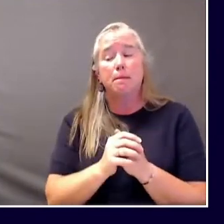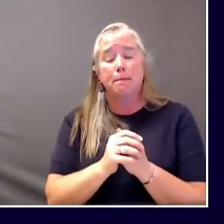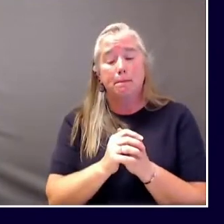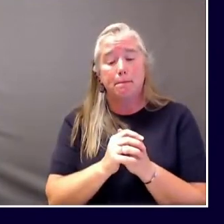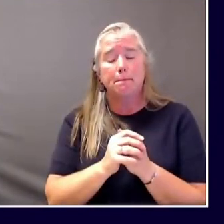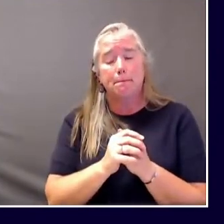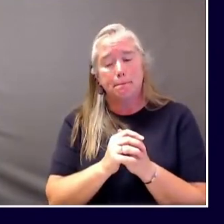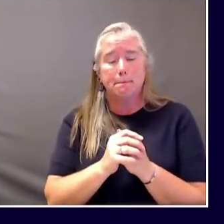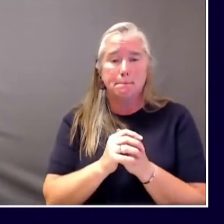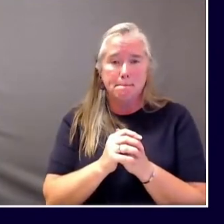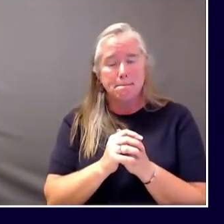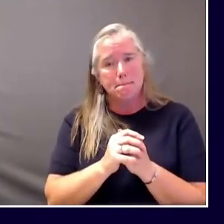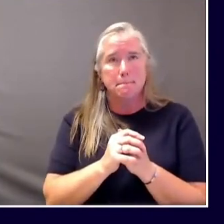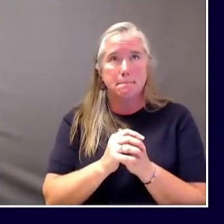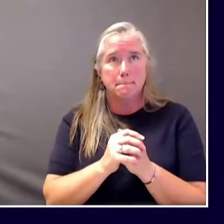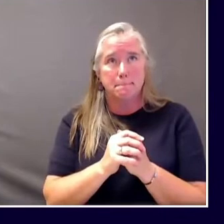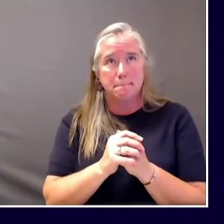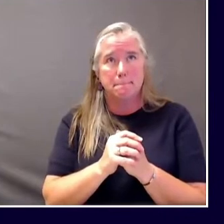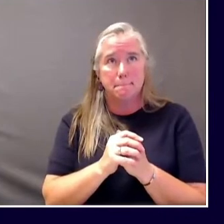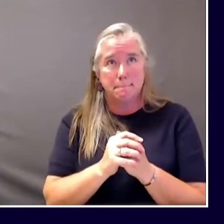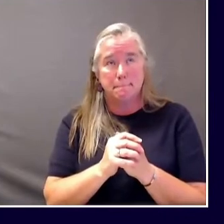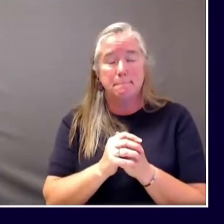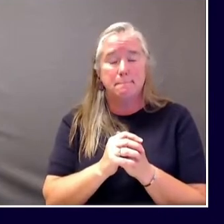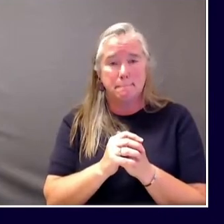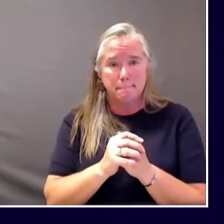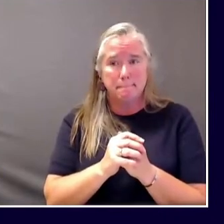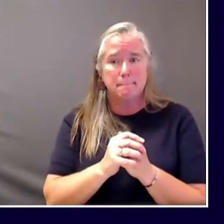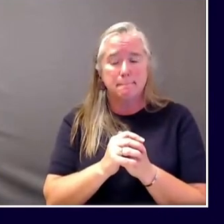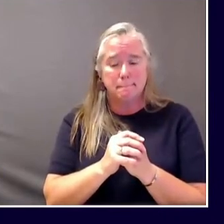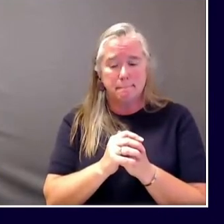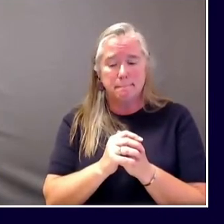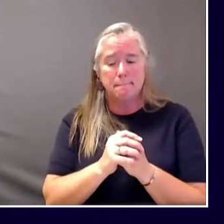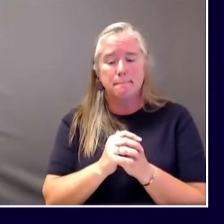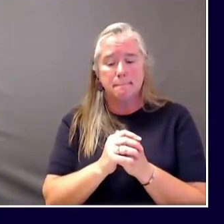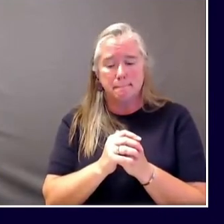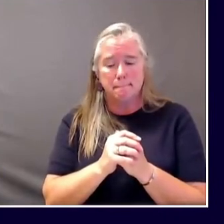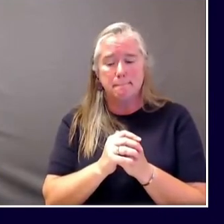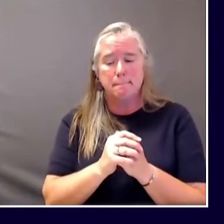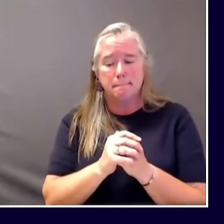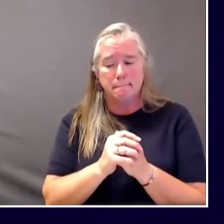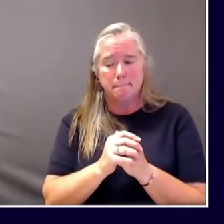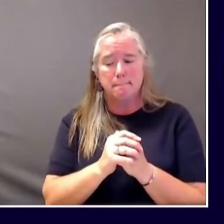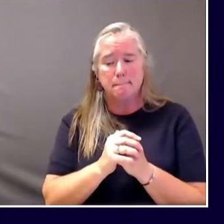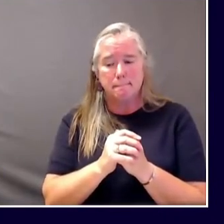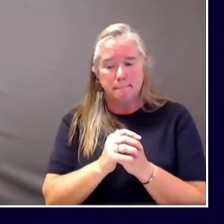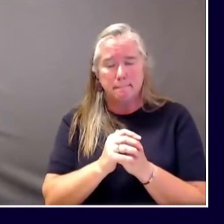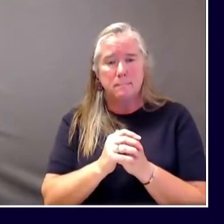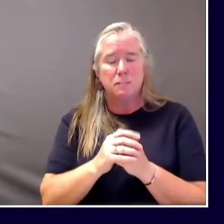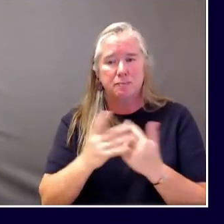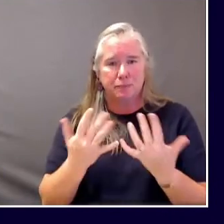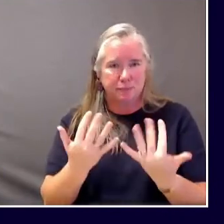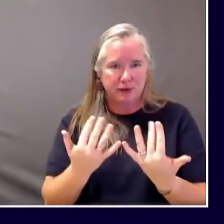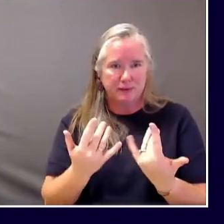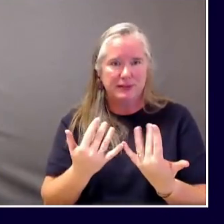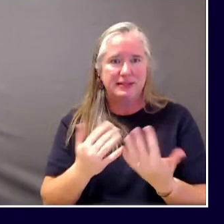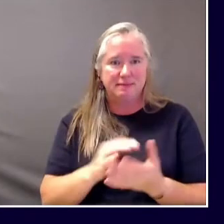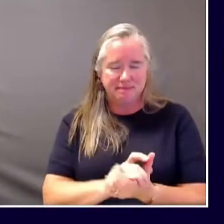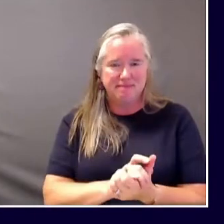I guess get a sort of a former idea that if there if there's